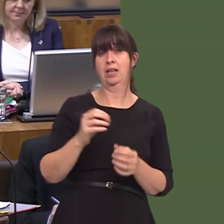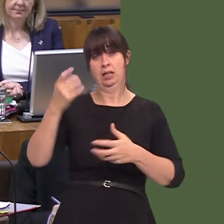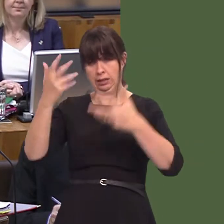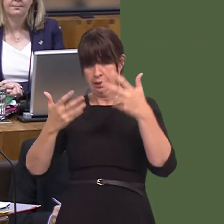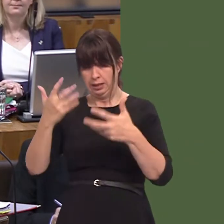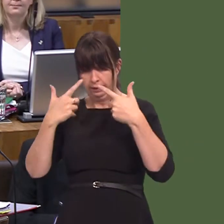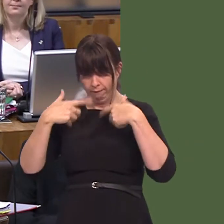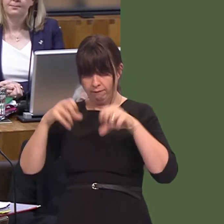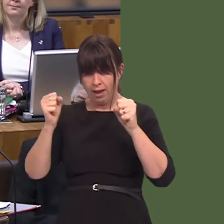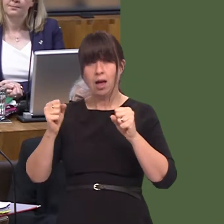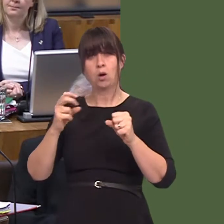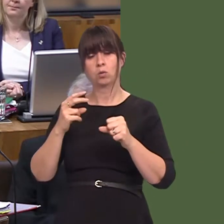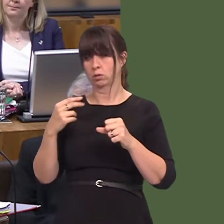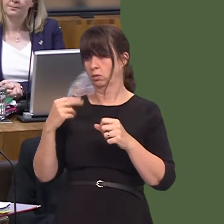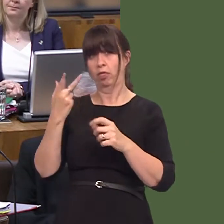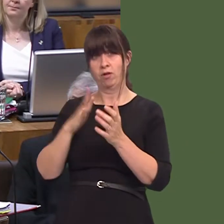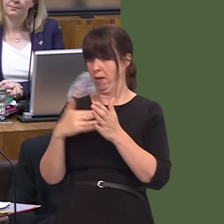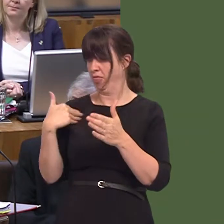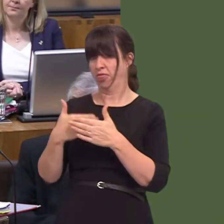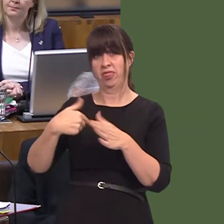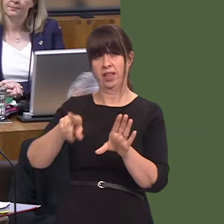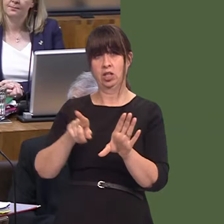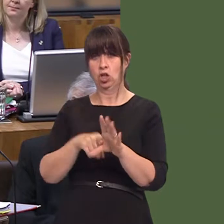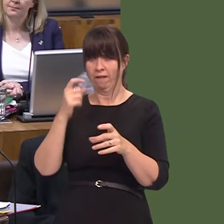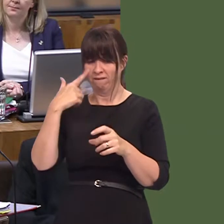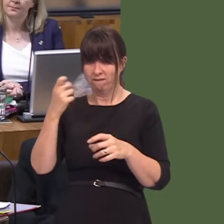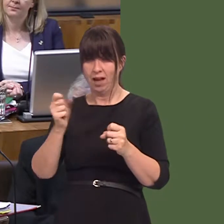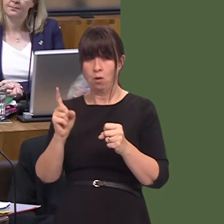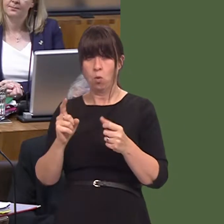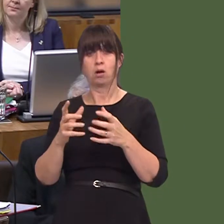for the first quarter of 2017-18 show a steady rate of success in times of increasing demand;